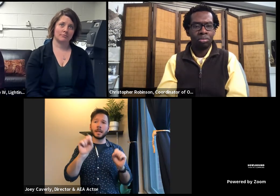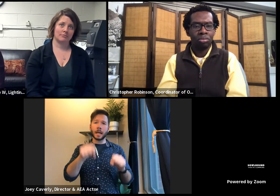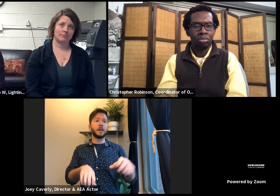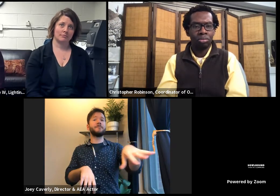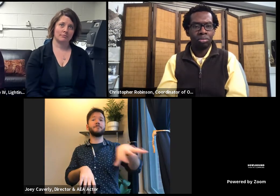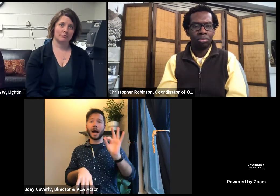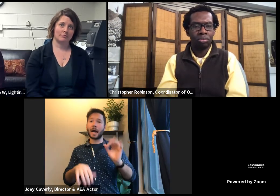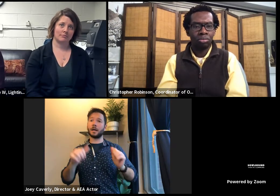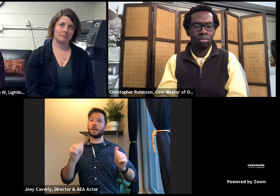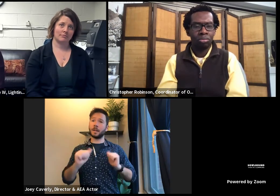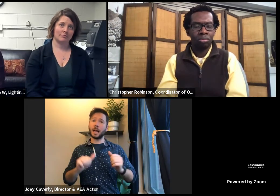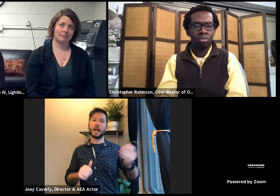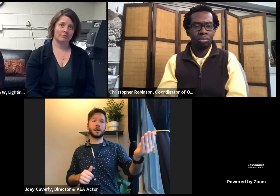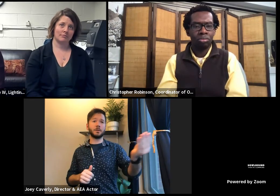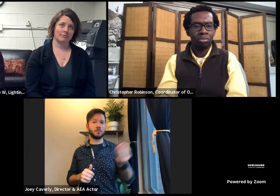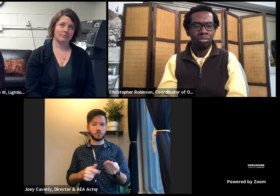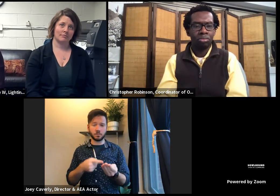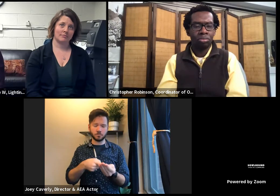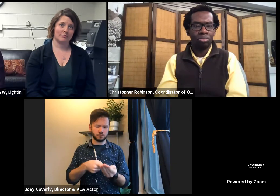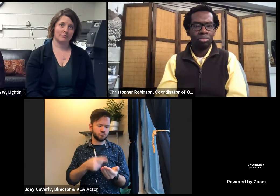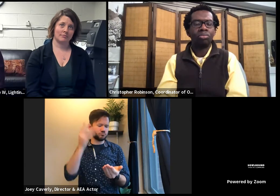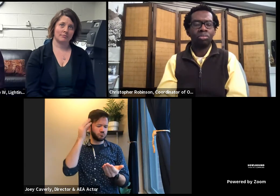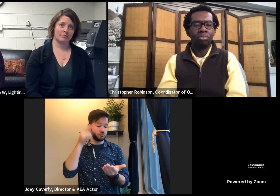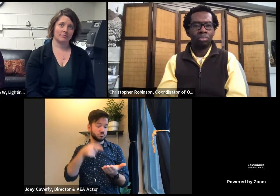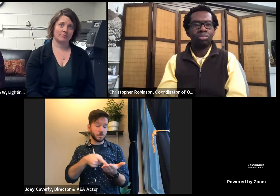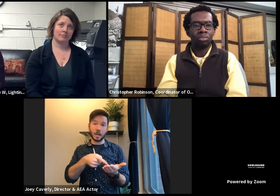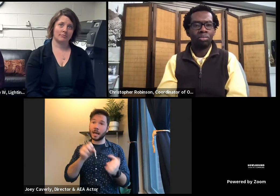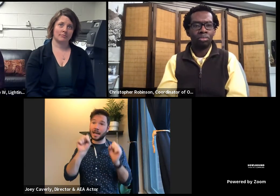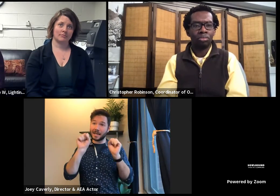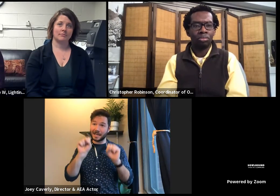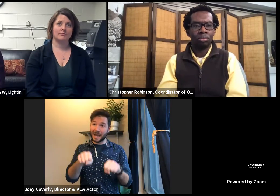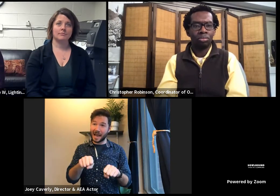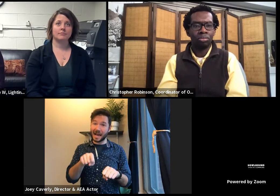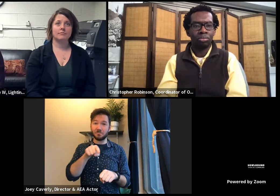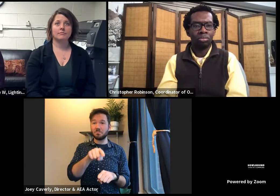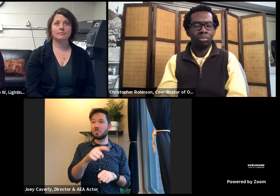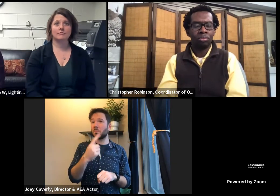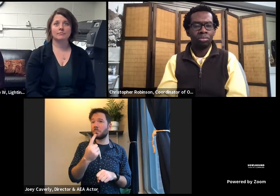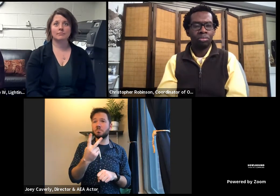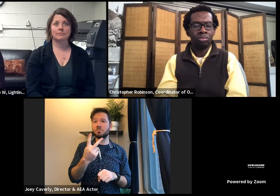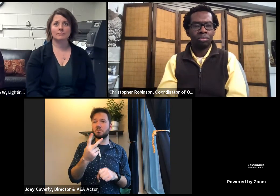that has a character written to be deaf. When you're doing season planning,